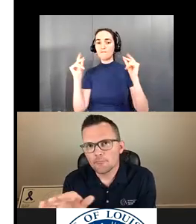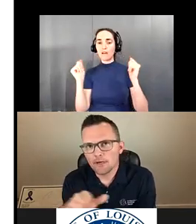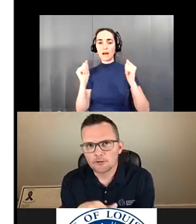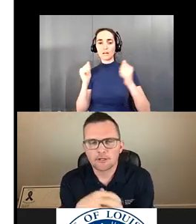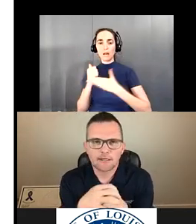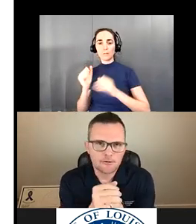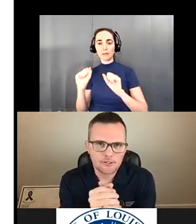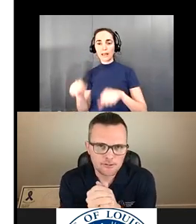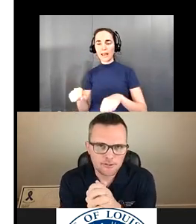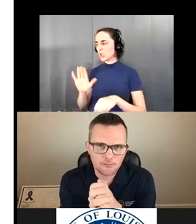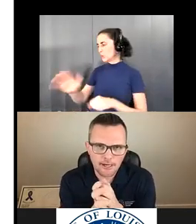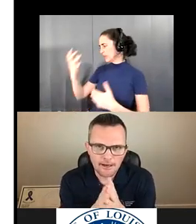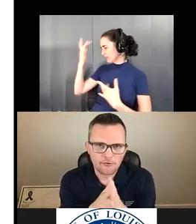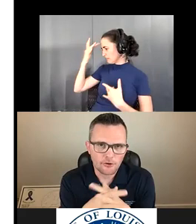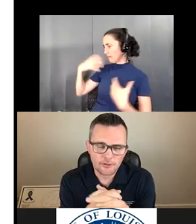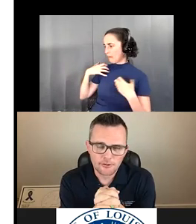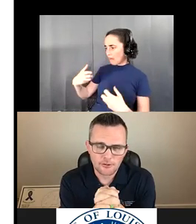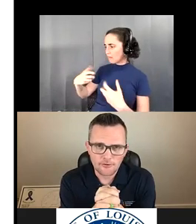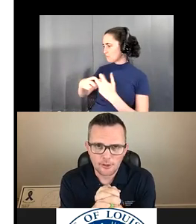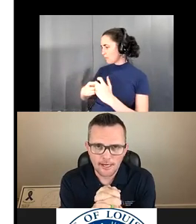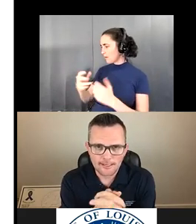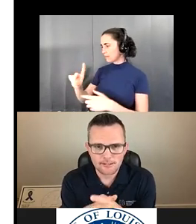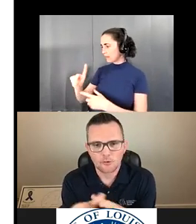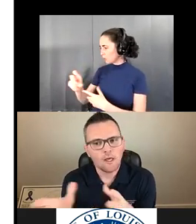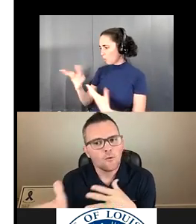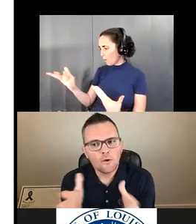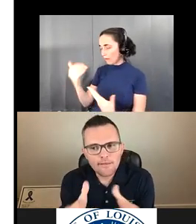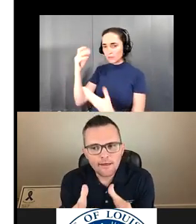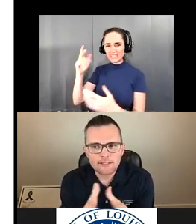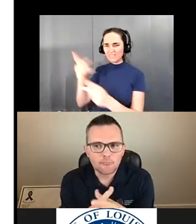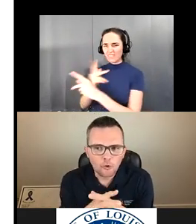medical diagnoses that you may have or that your loved one has so we think it's important